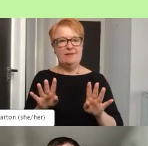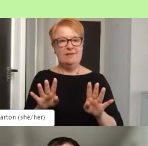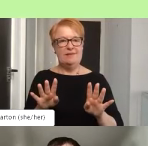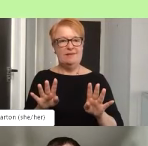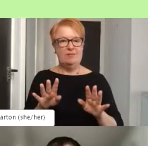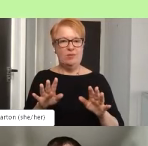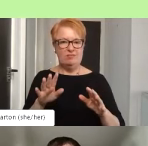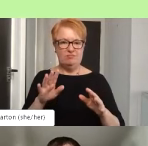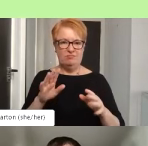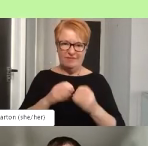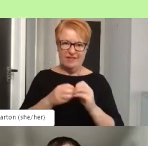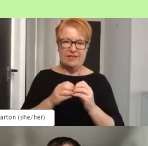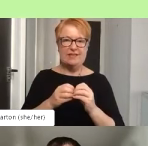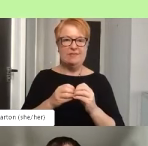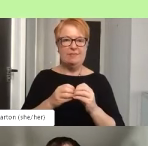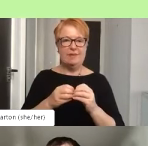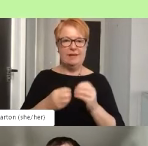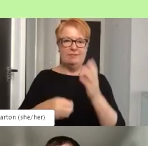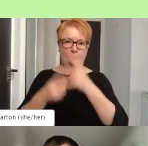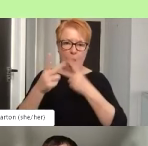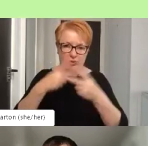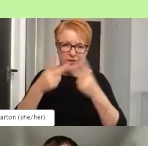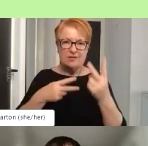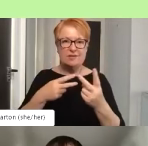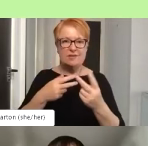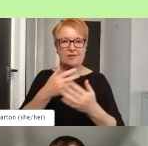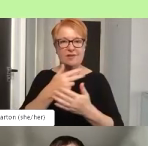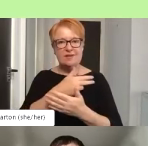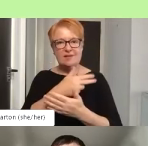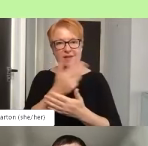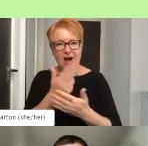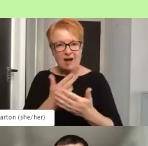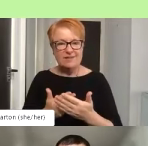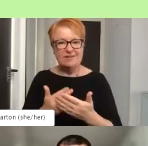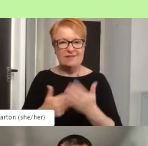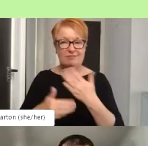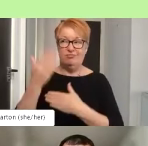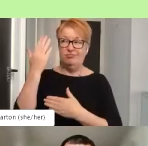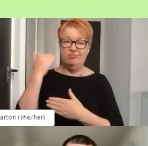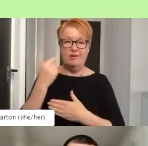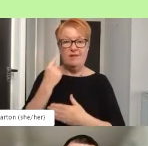And he was a journalist in a local newspaper.